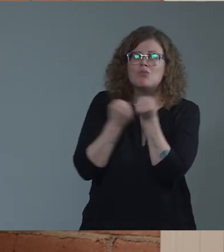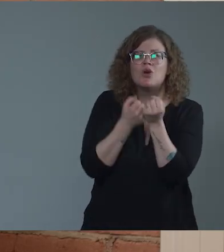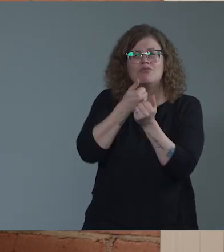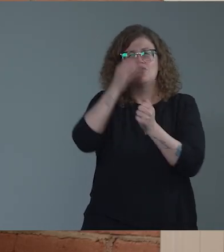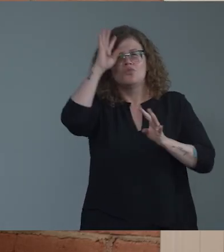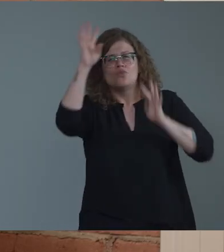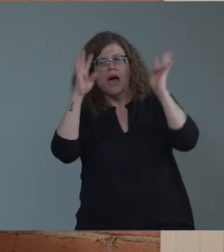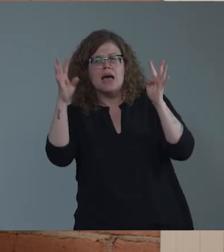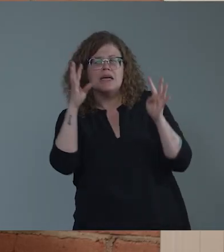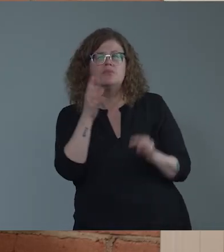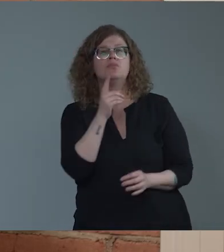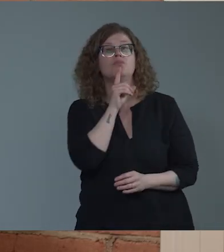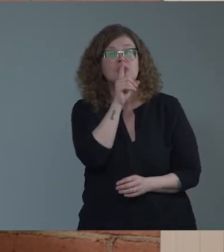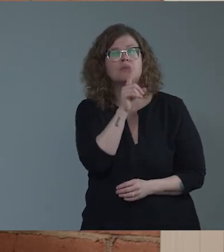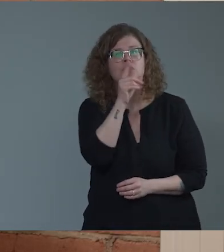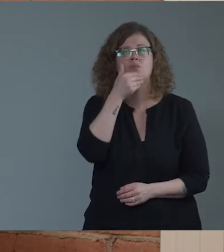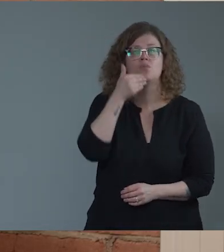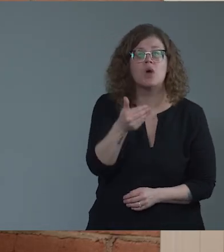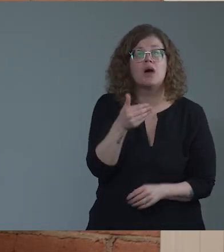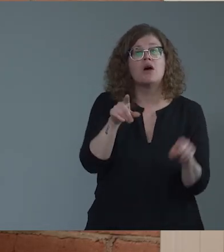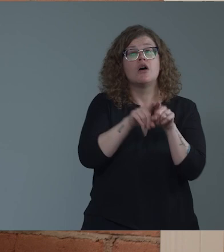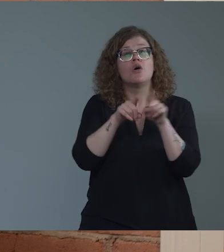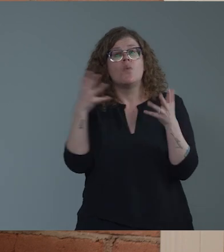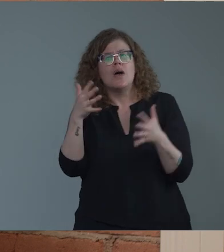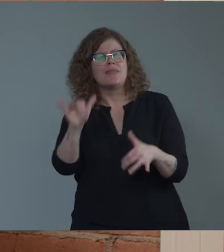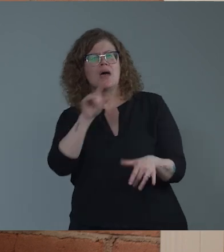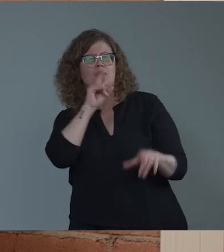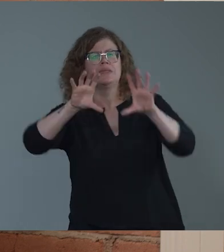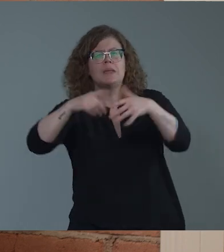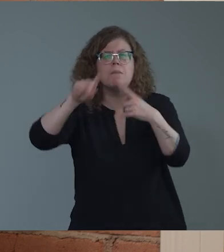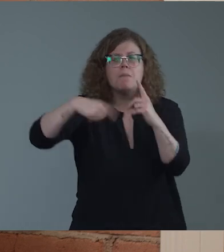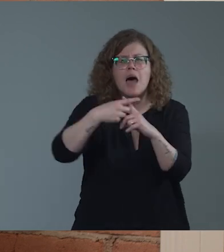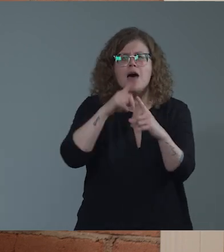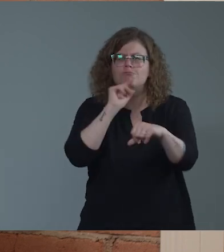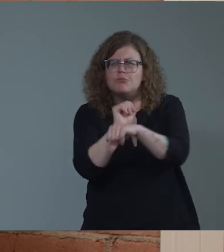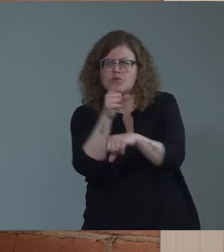of rules, regulations and ways of working that's slightly different, especially when you're incorporating